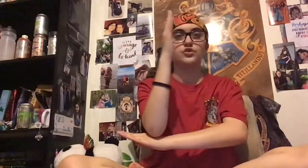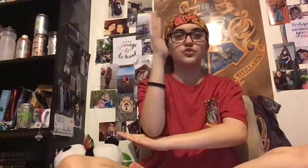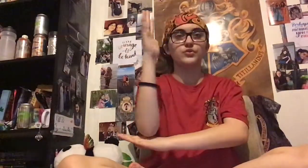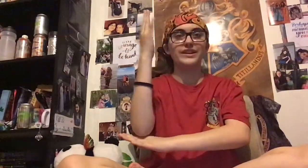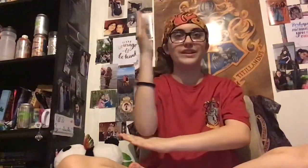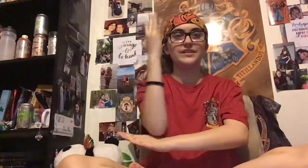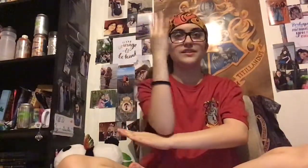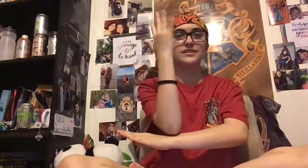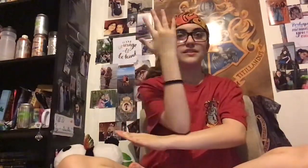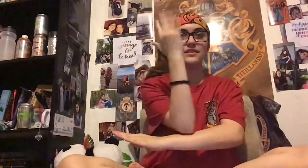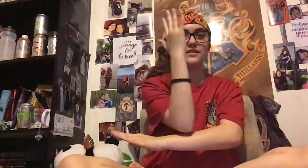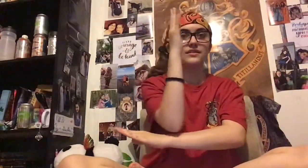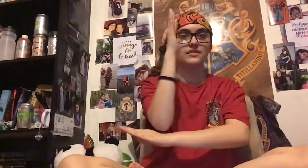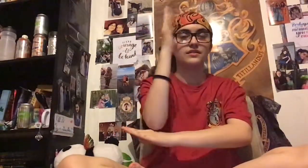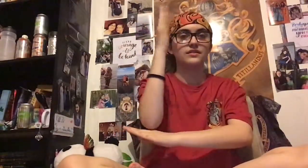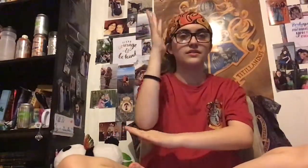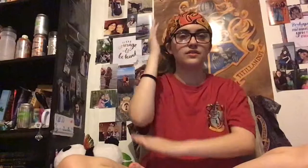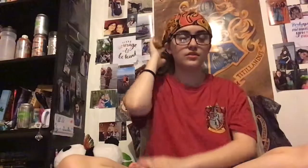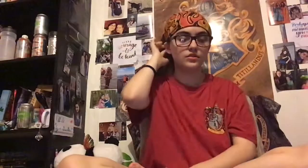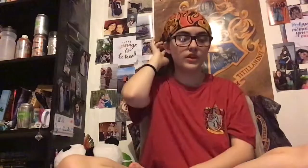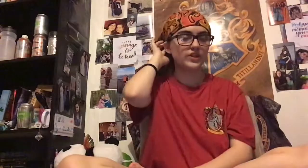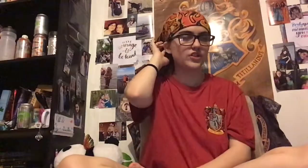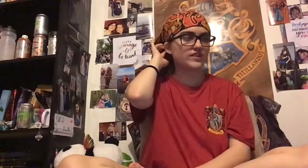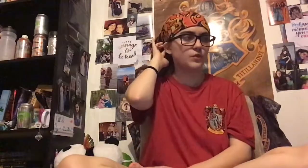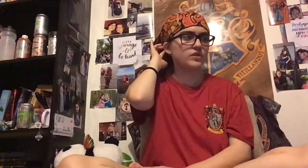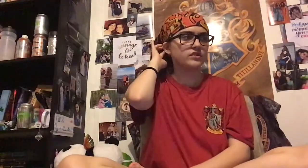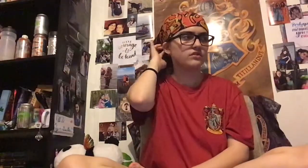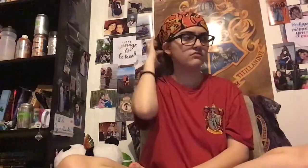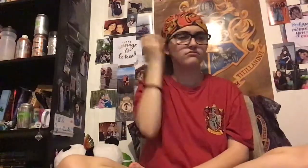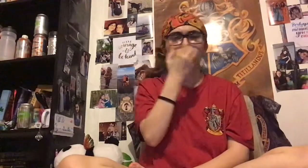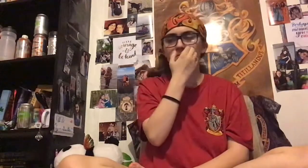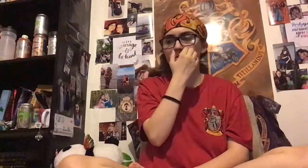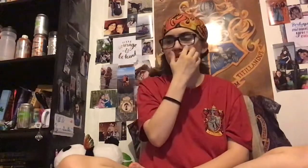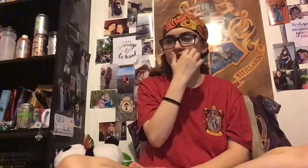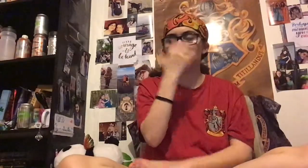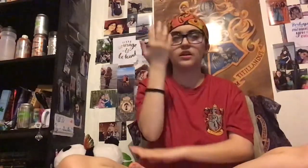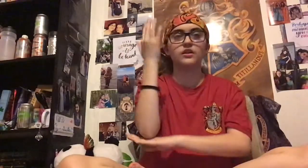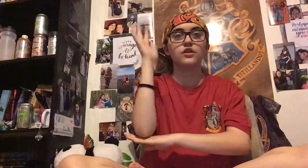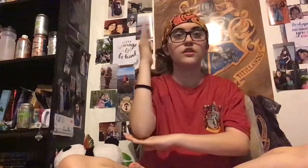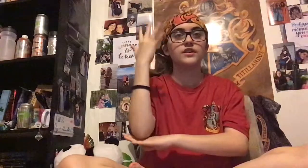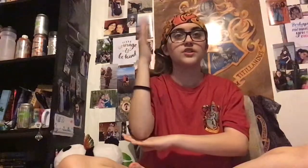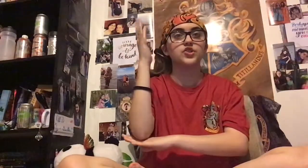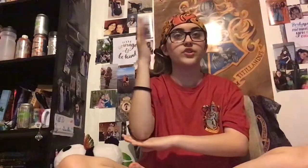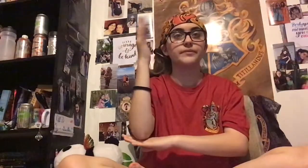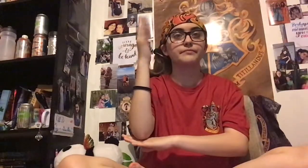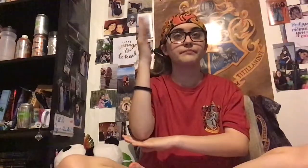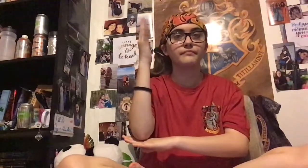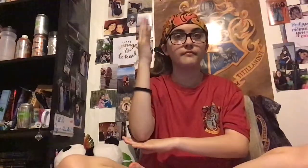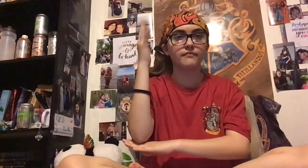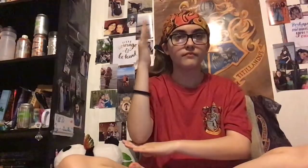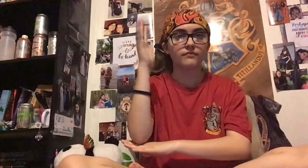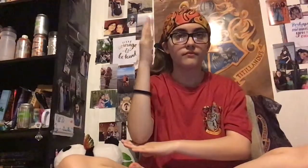trees Actually thats forest This is tree